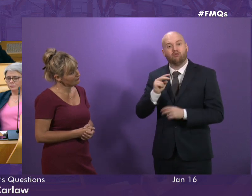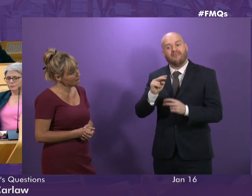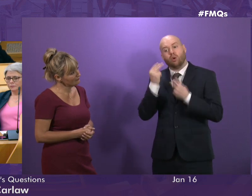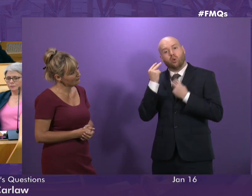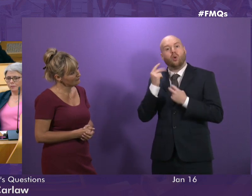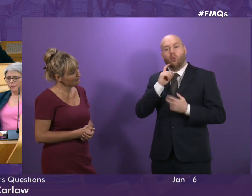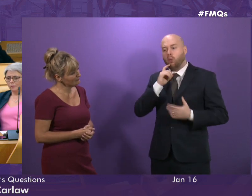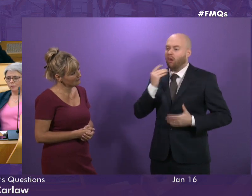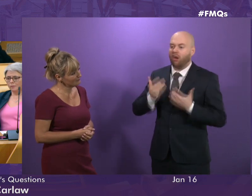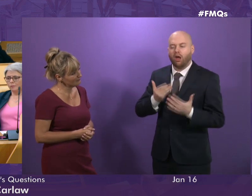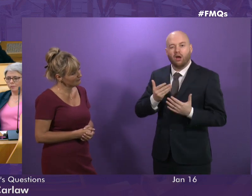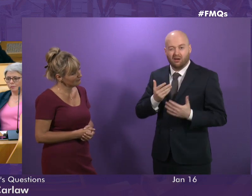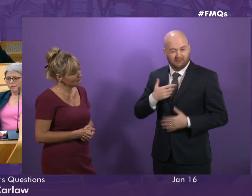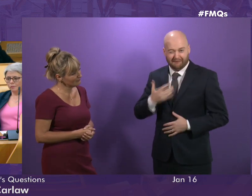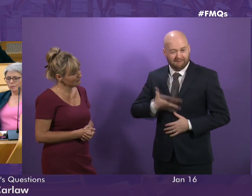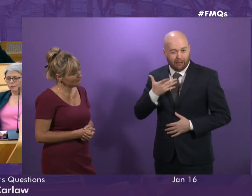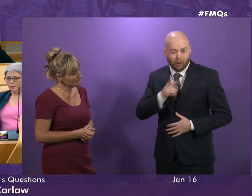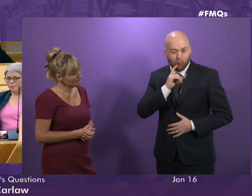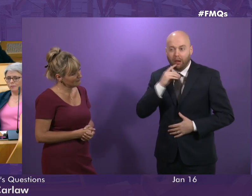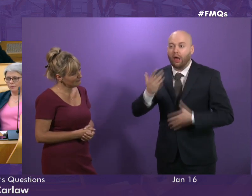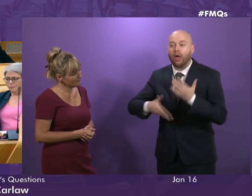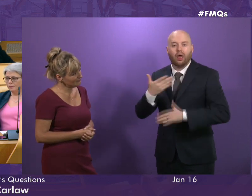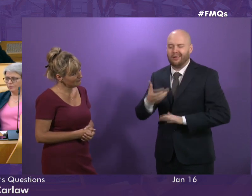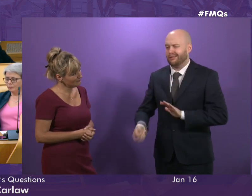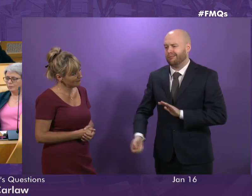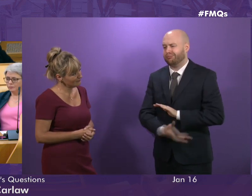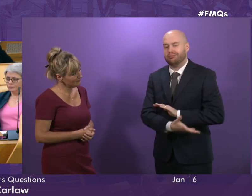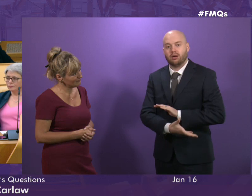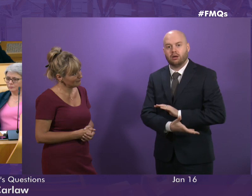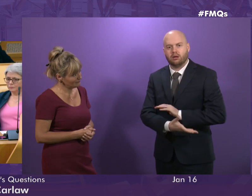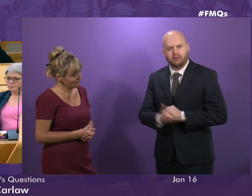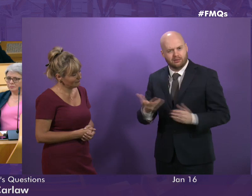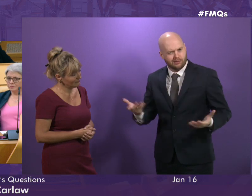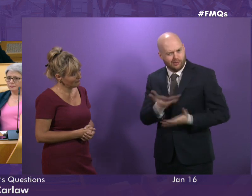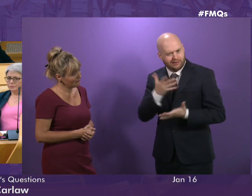a proper investigation into the real problems that exist.